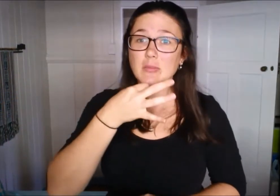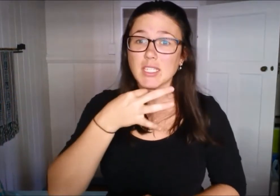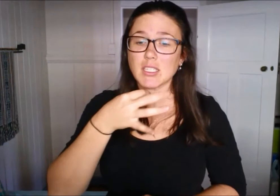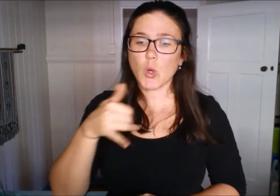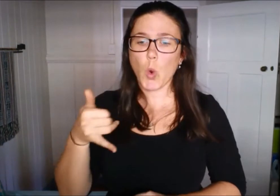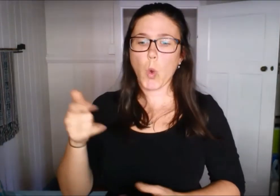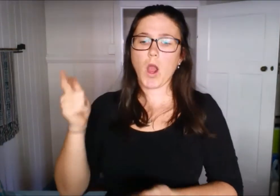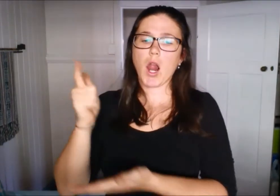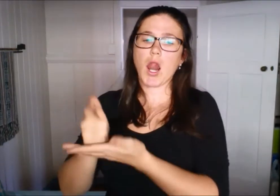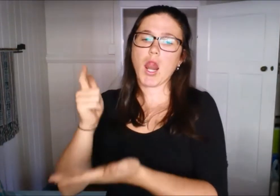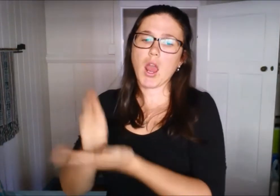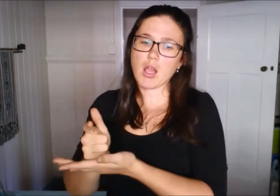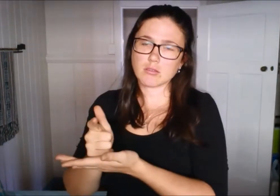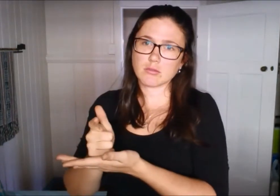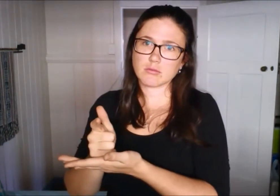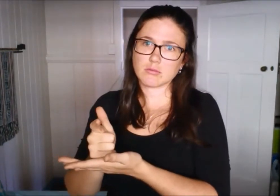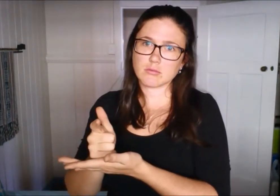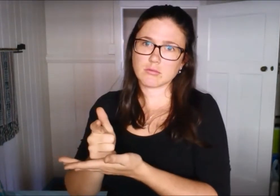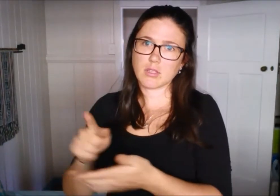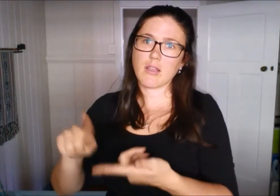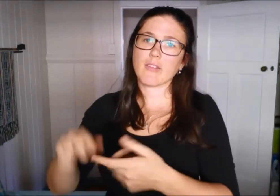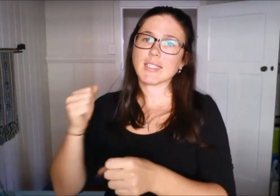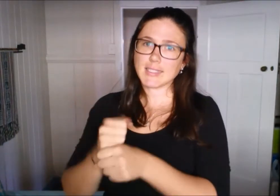might be a little bit or a lot.